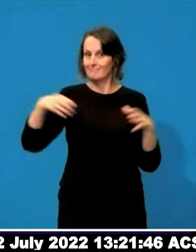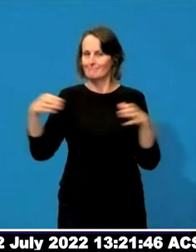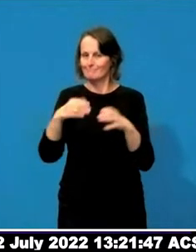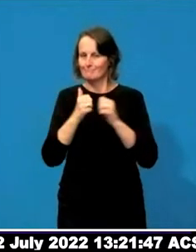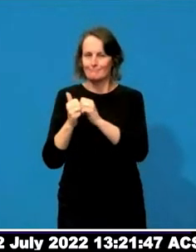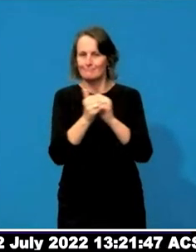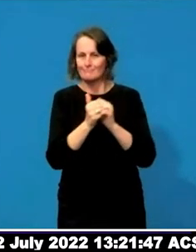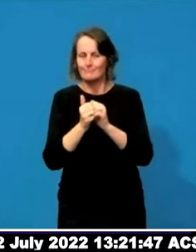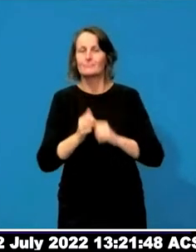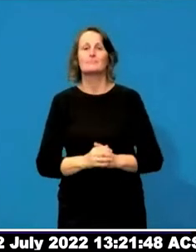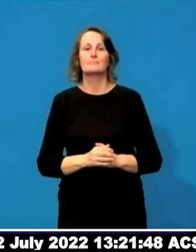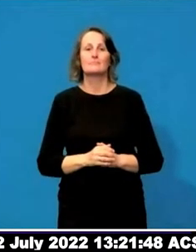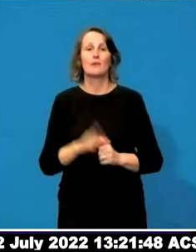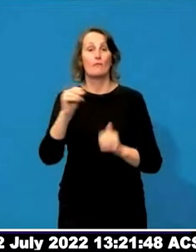From the NPY region.